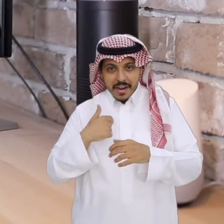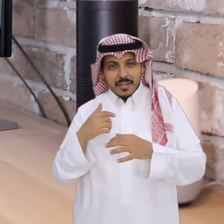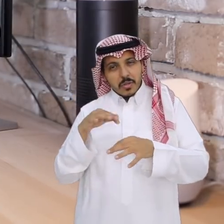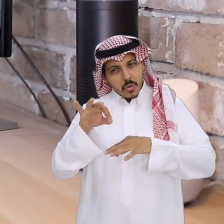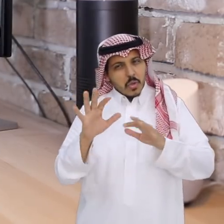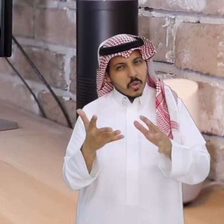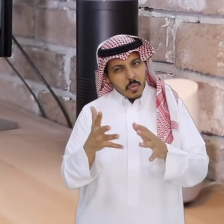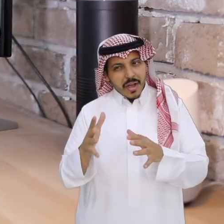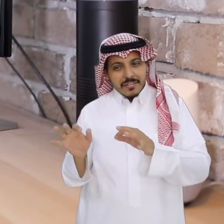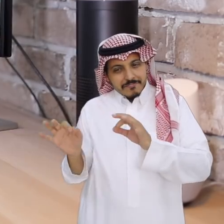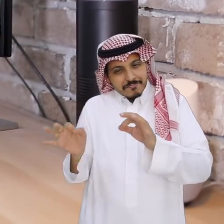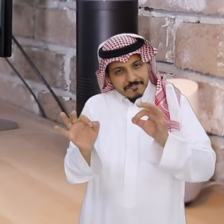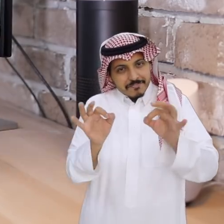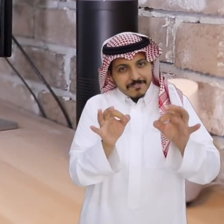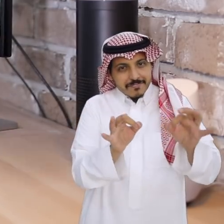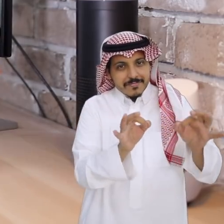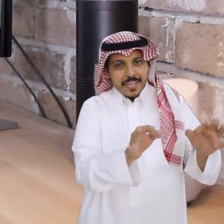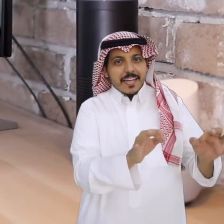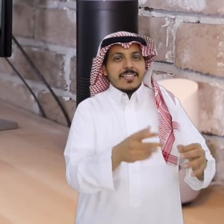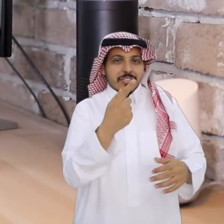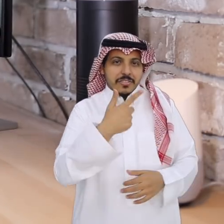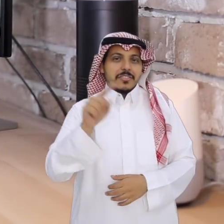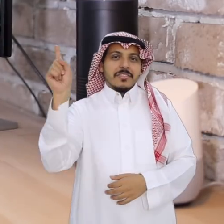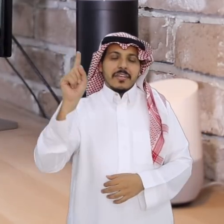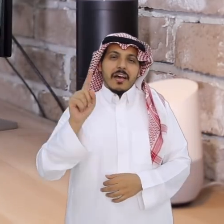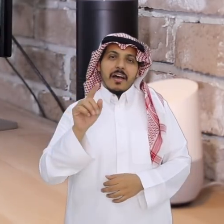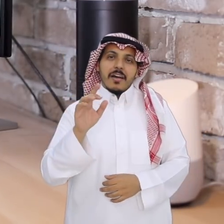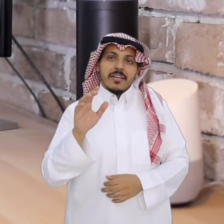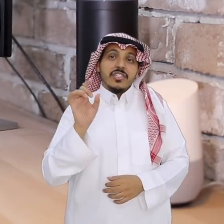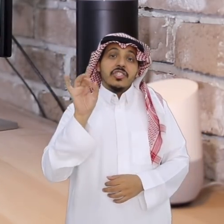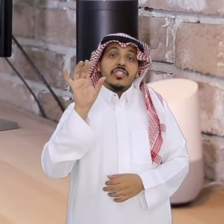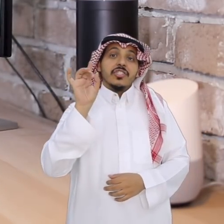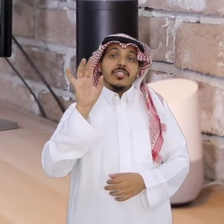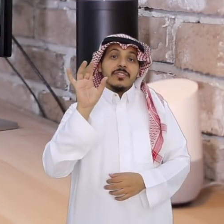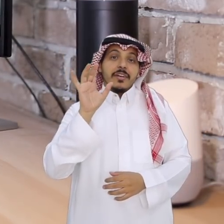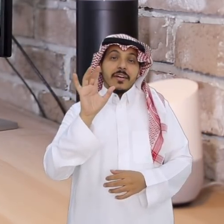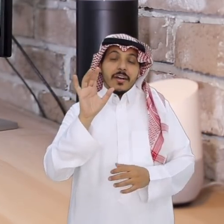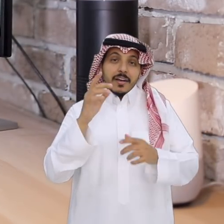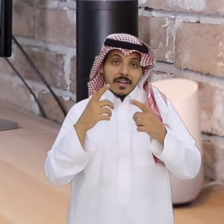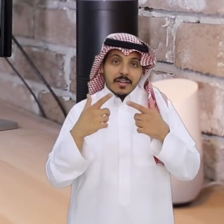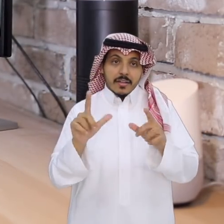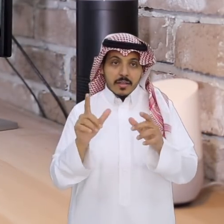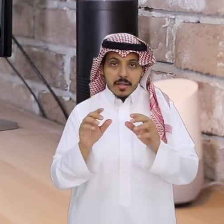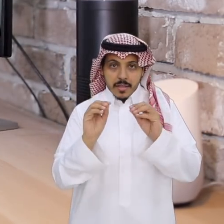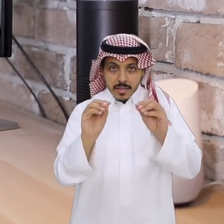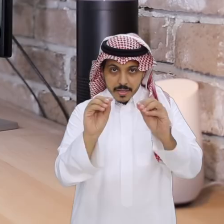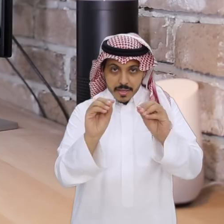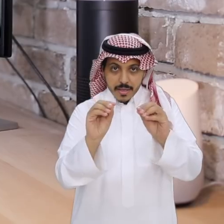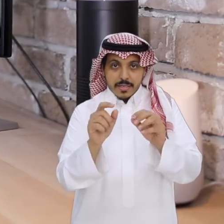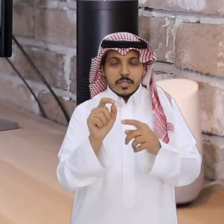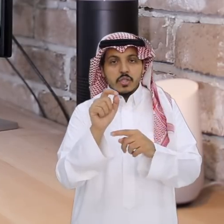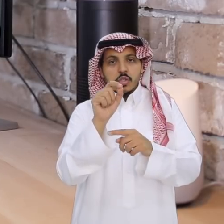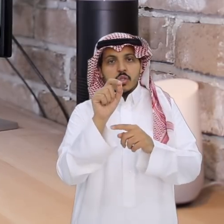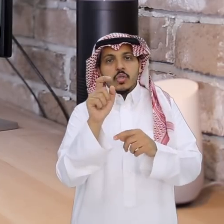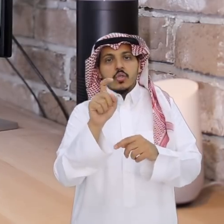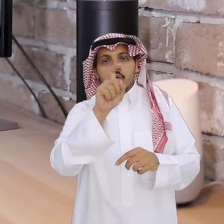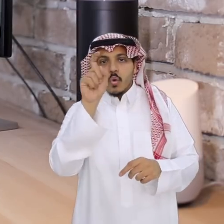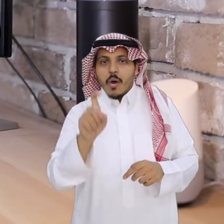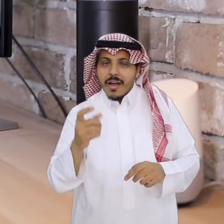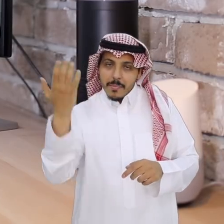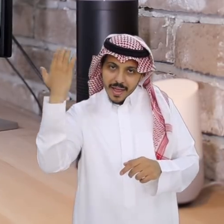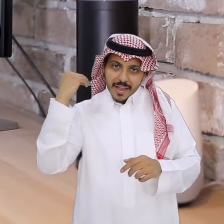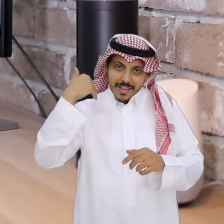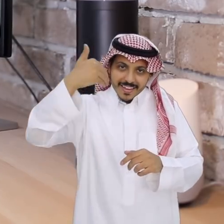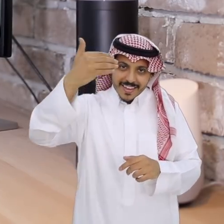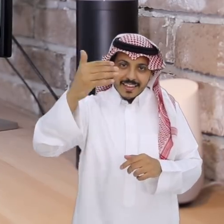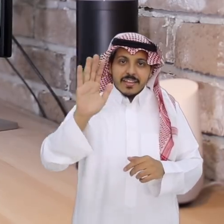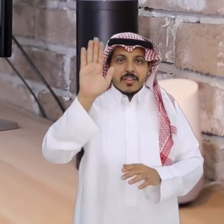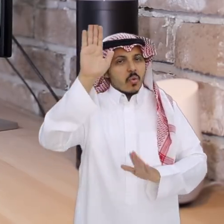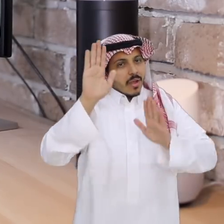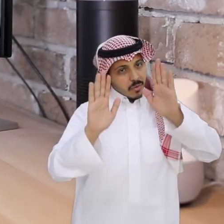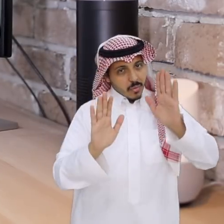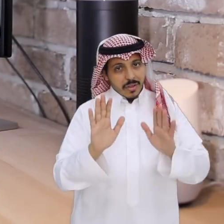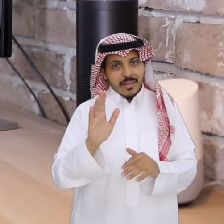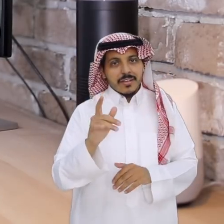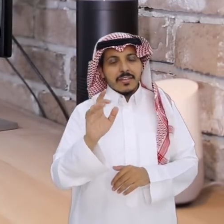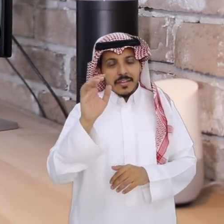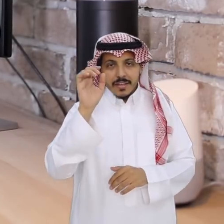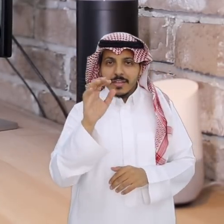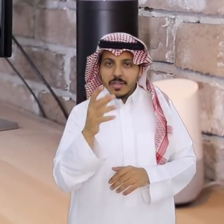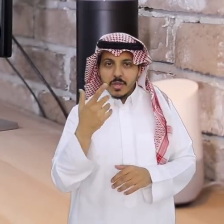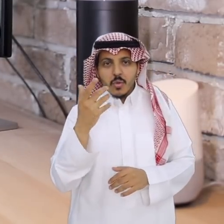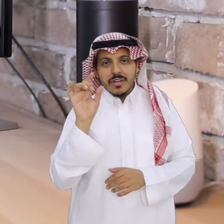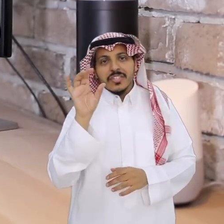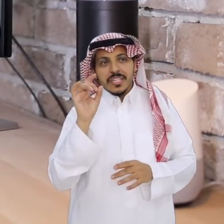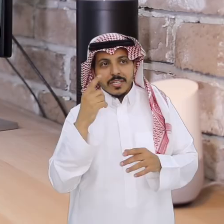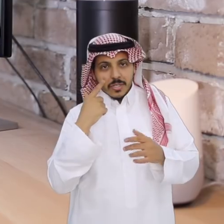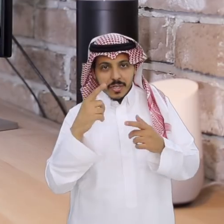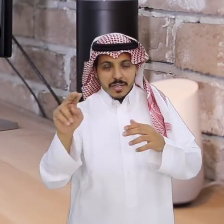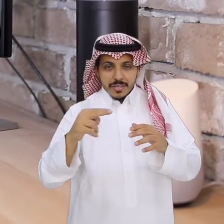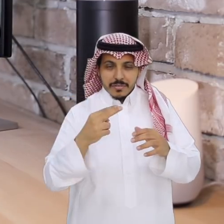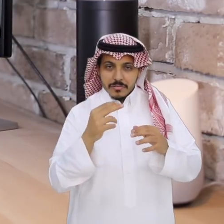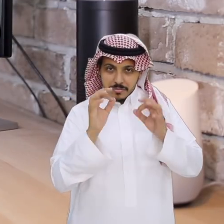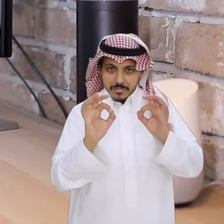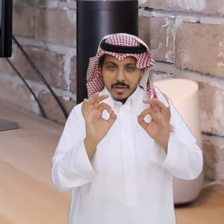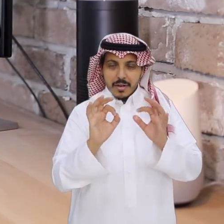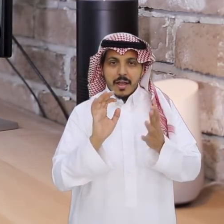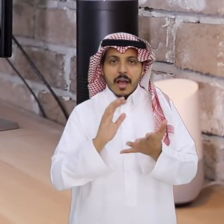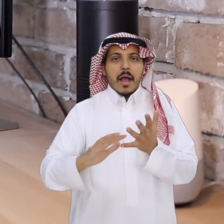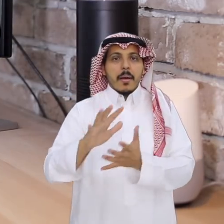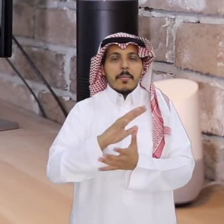That will be my disclaimer. I will make a vote about it. Let's hope it will be in July.